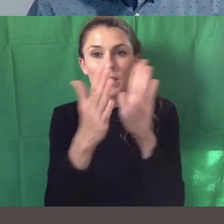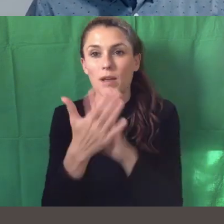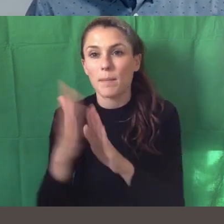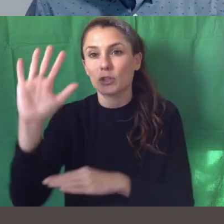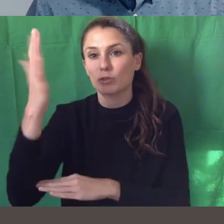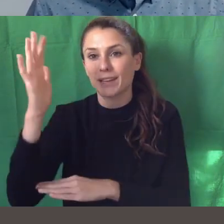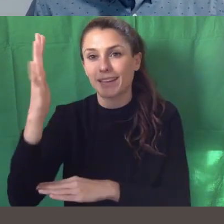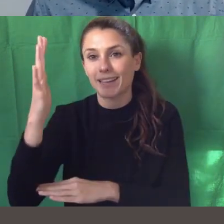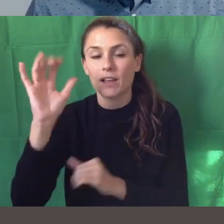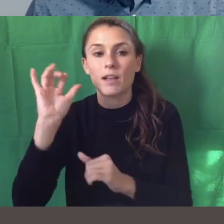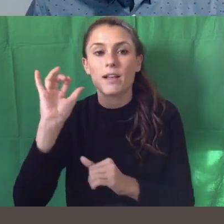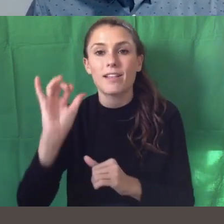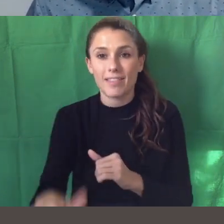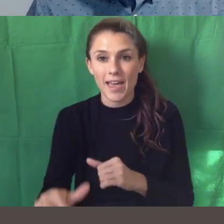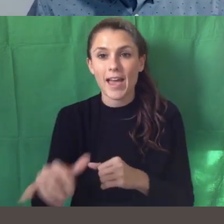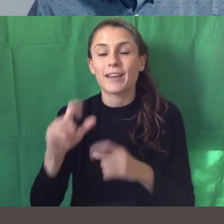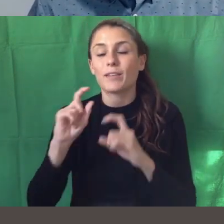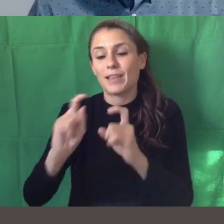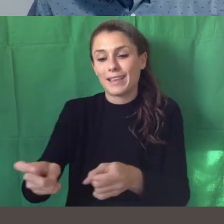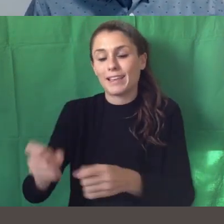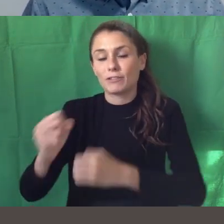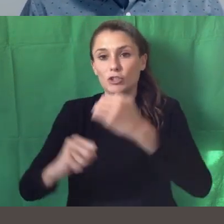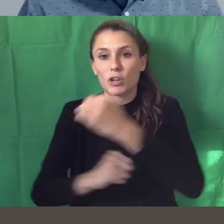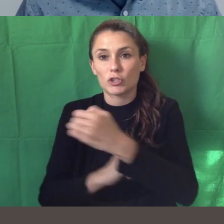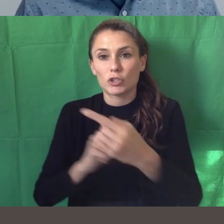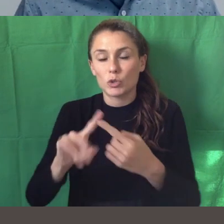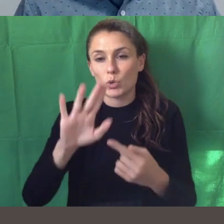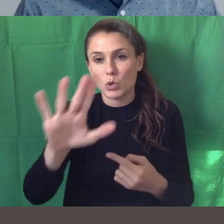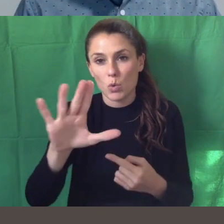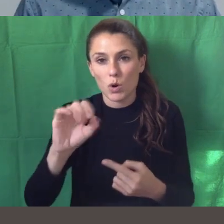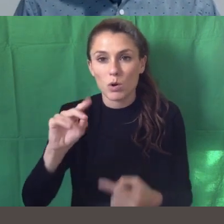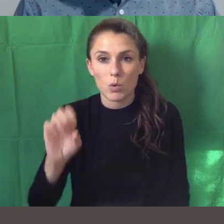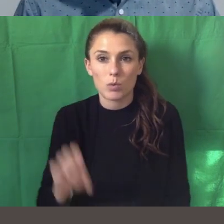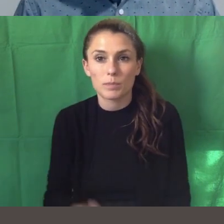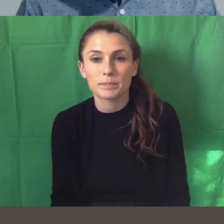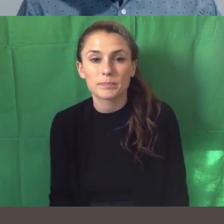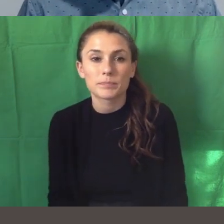which is the thing that ultimately gives structure to your code.